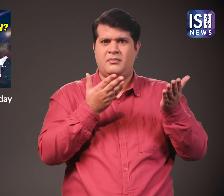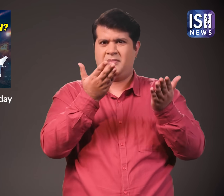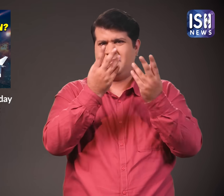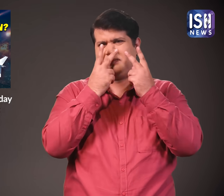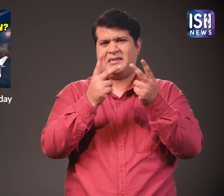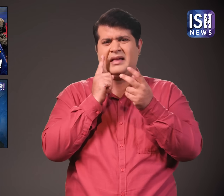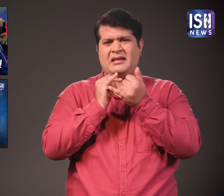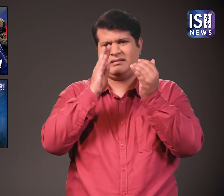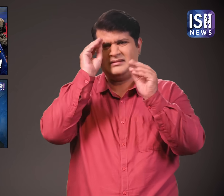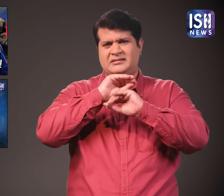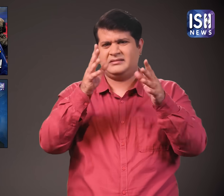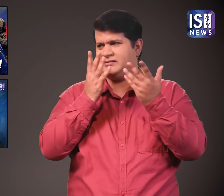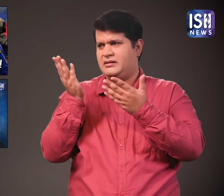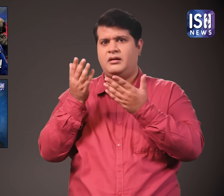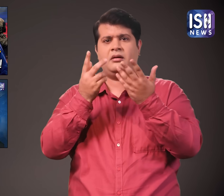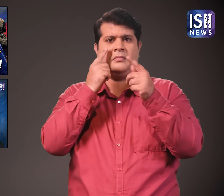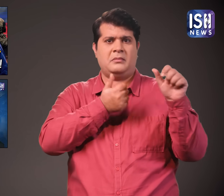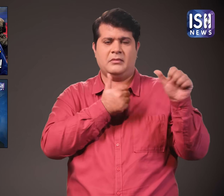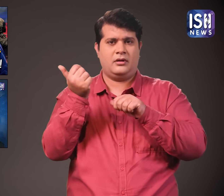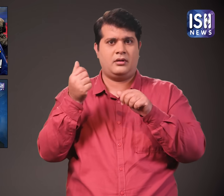You can watch the ISH video covering this topic.